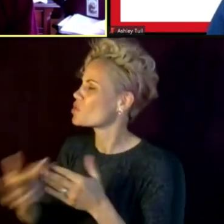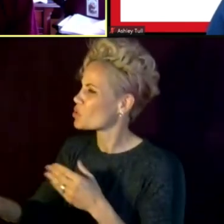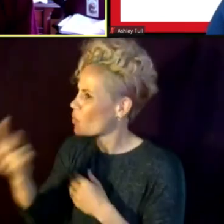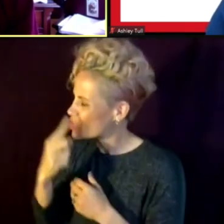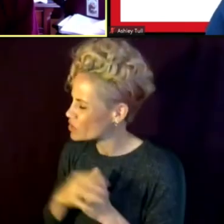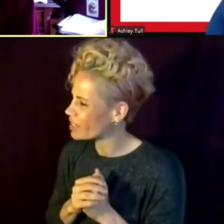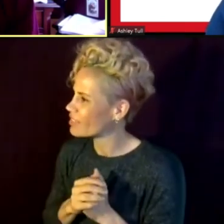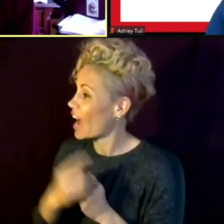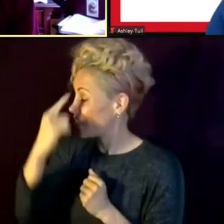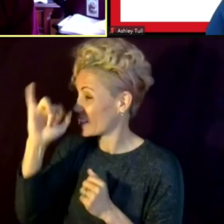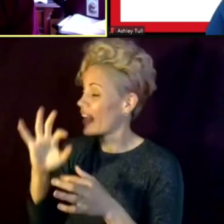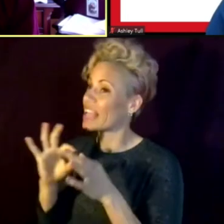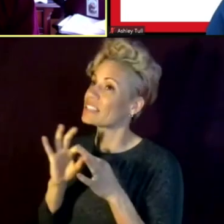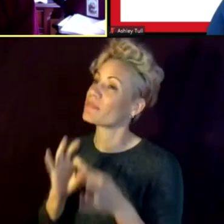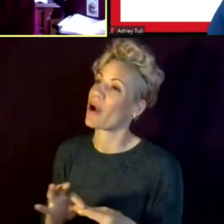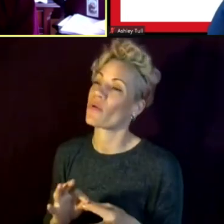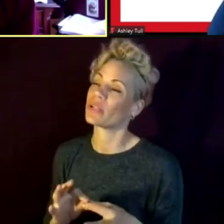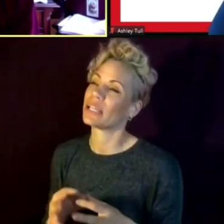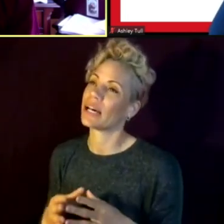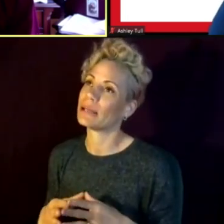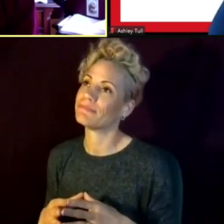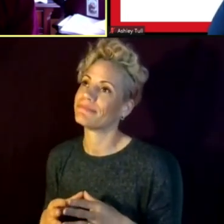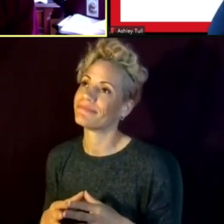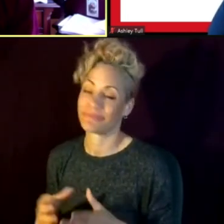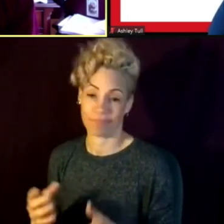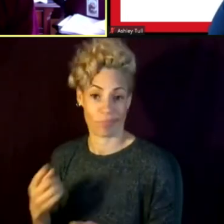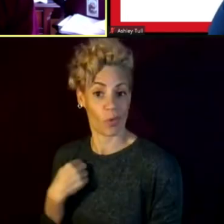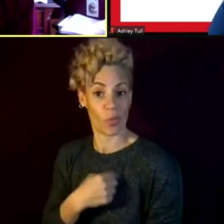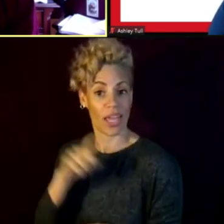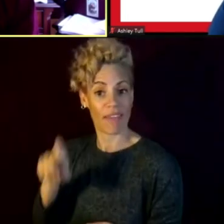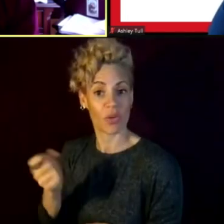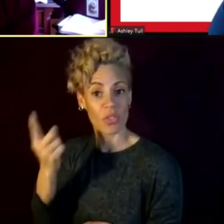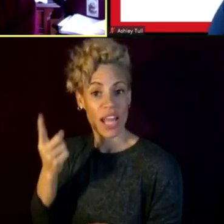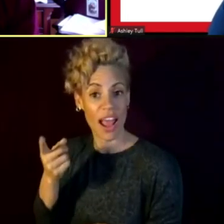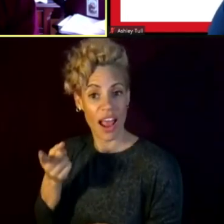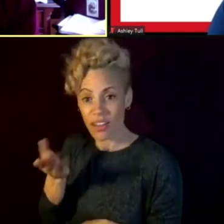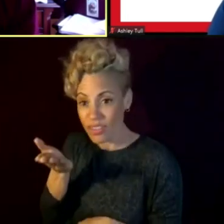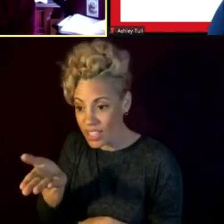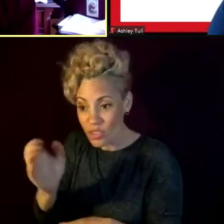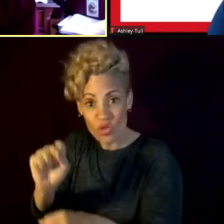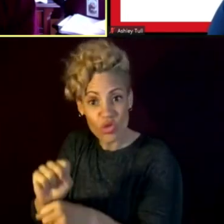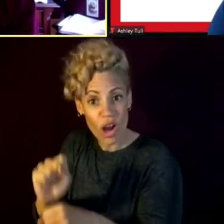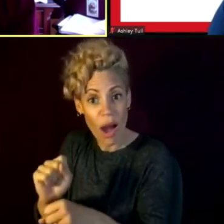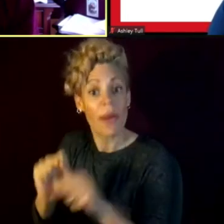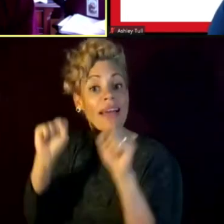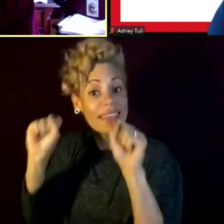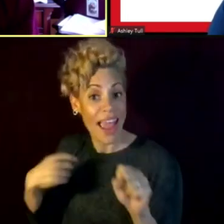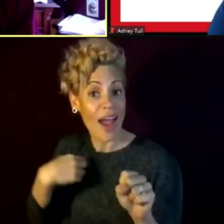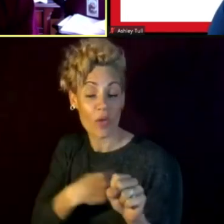us understanding what the job is and whether or not we can or cannot do.